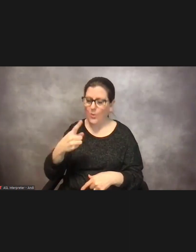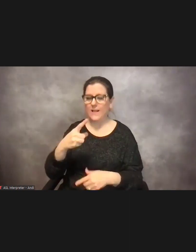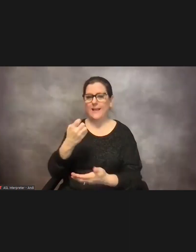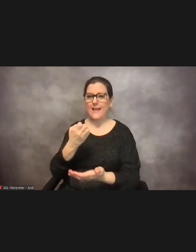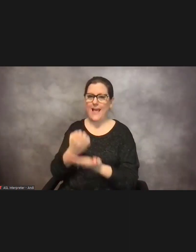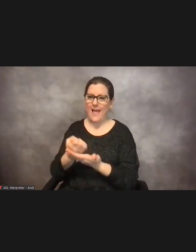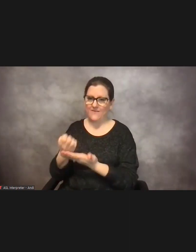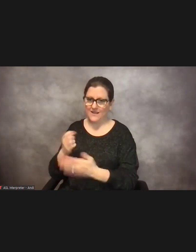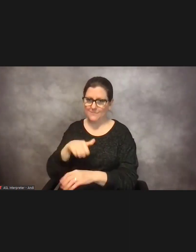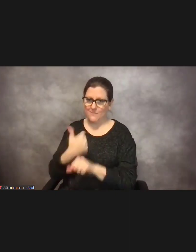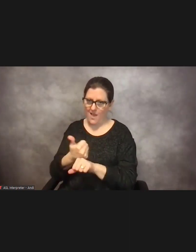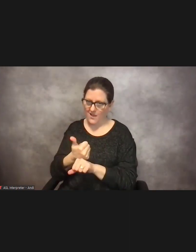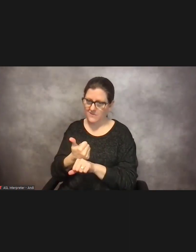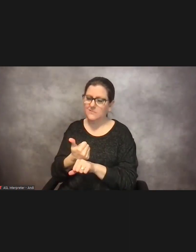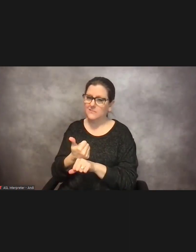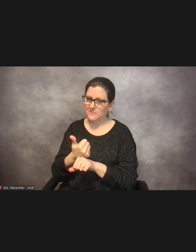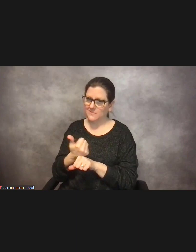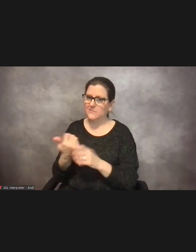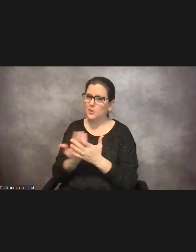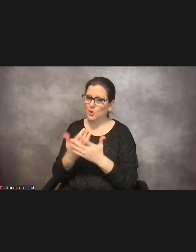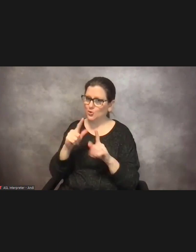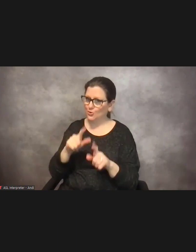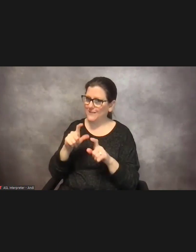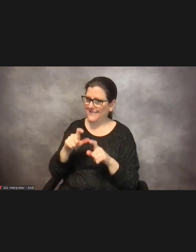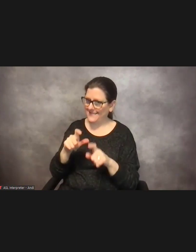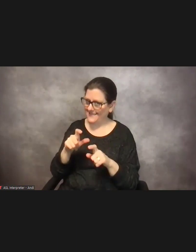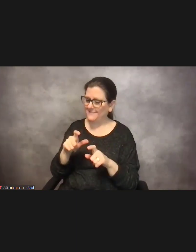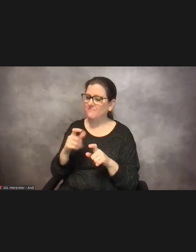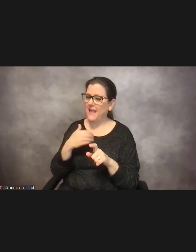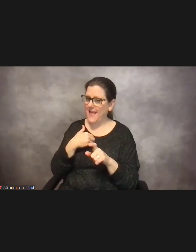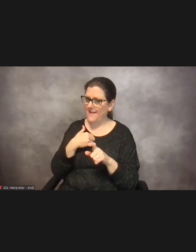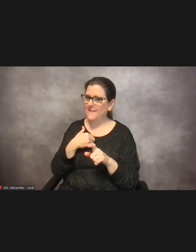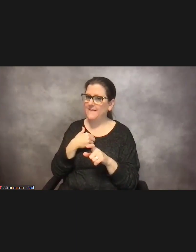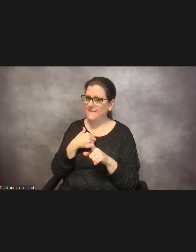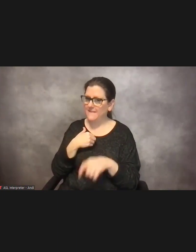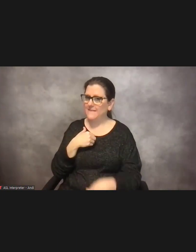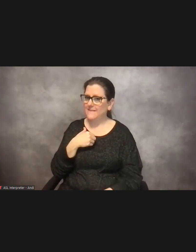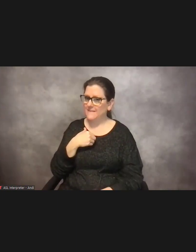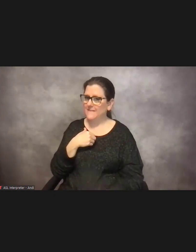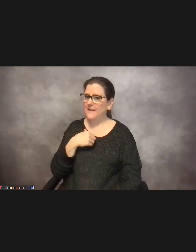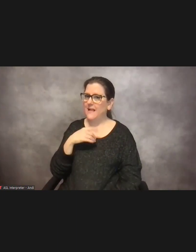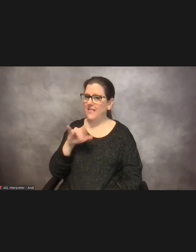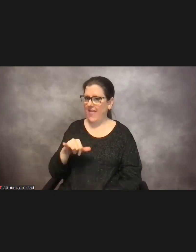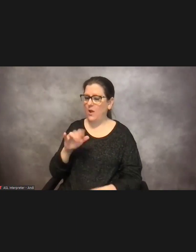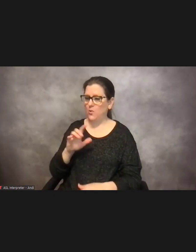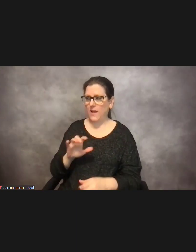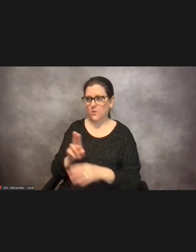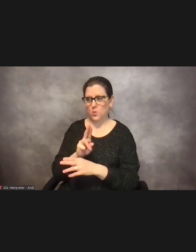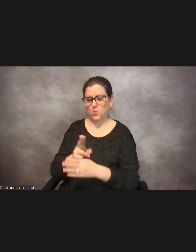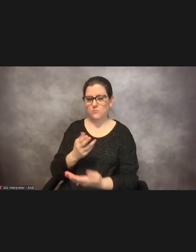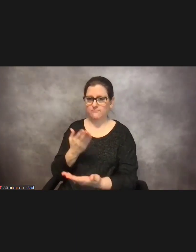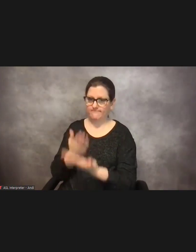evidence-based screening practice that you will find in the literature that you can really defend as evidence-based.